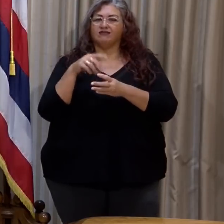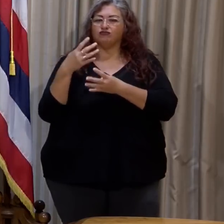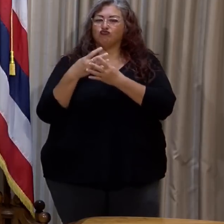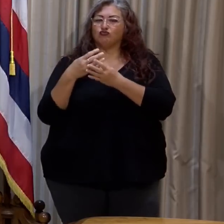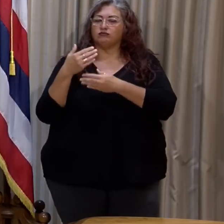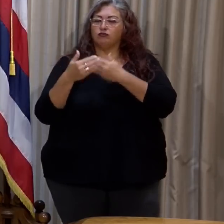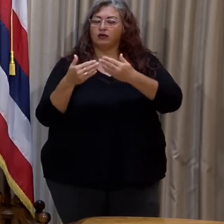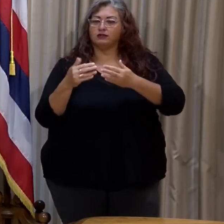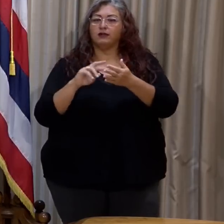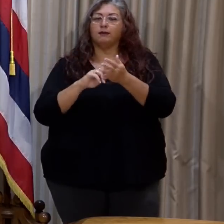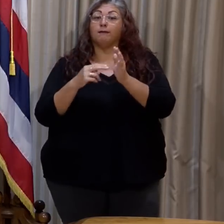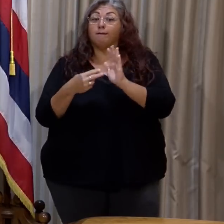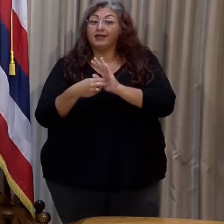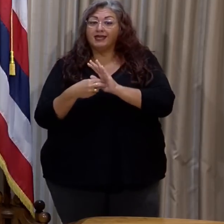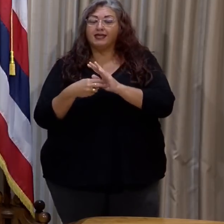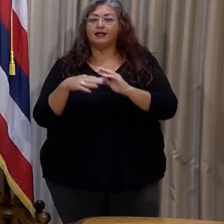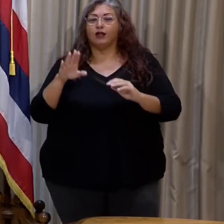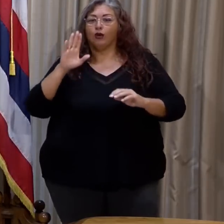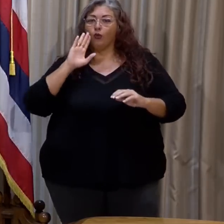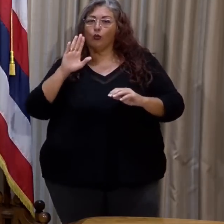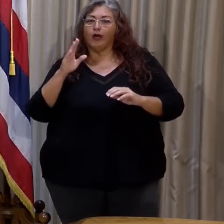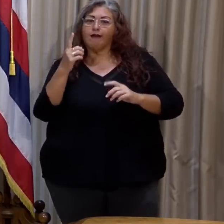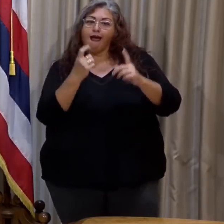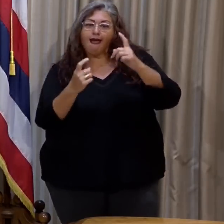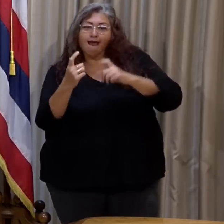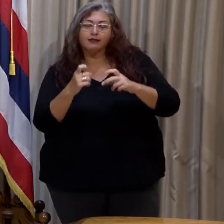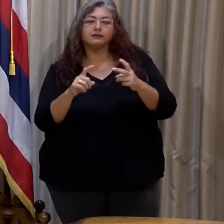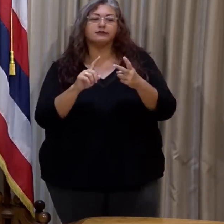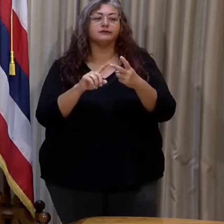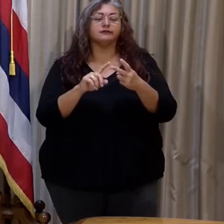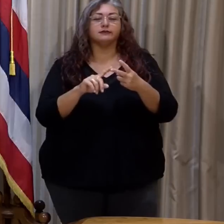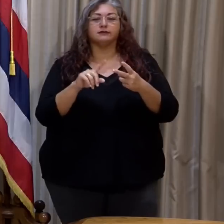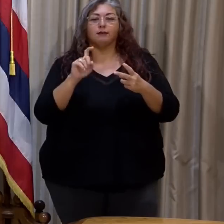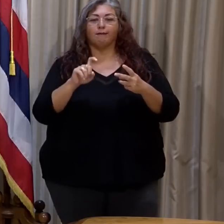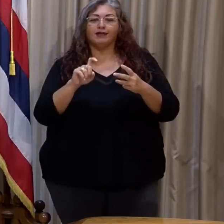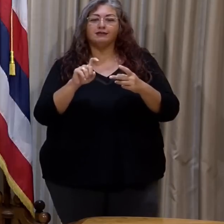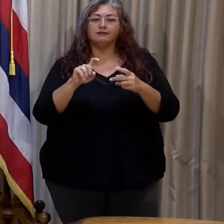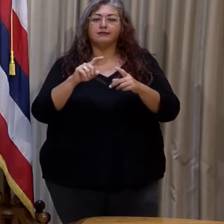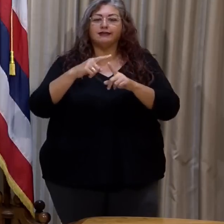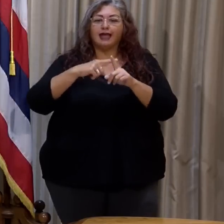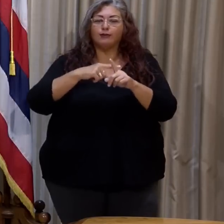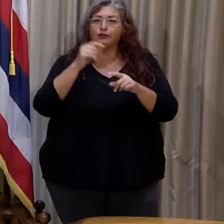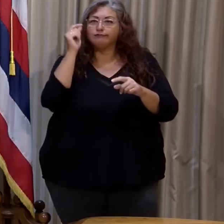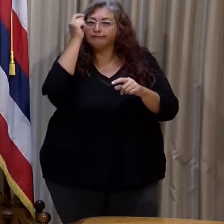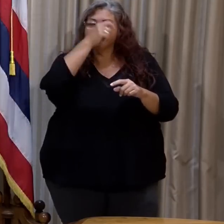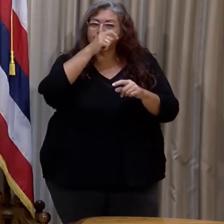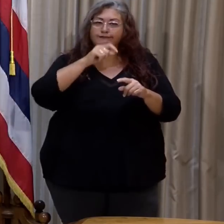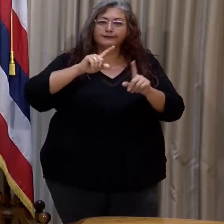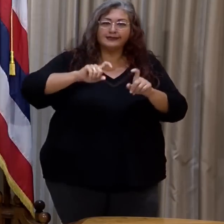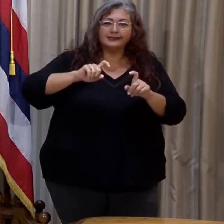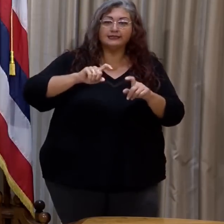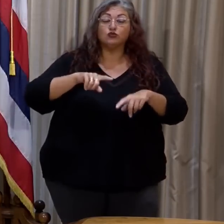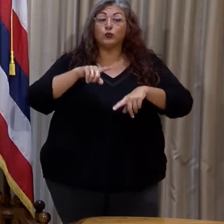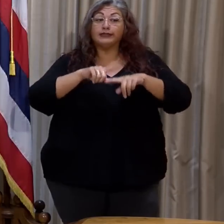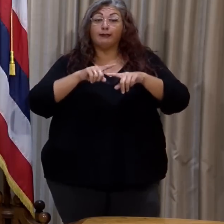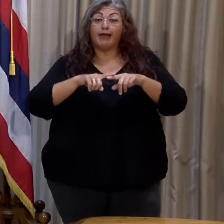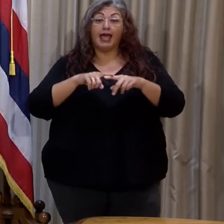TRAVEL AND HEALTH FORM. AND, THEY ARE ALSO GOING TO BE PART OF A SPINNING PROCESS.